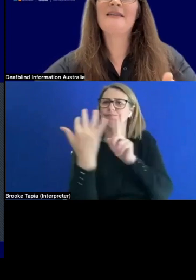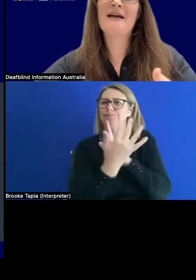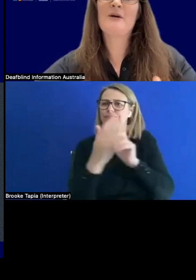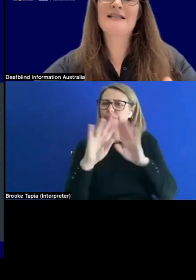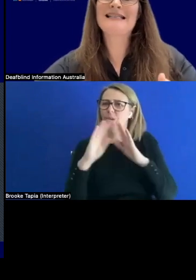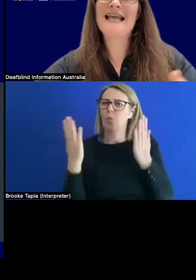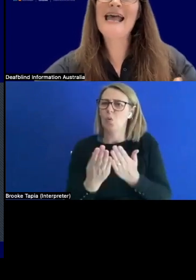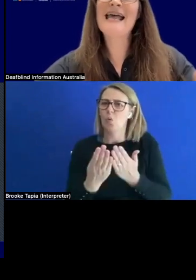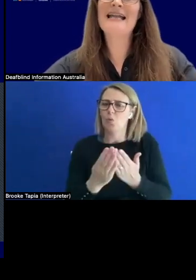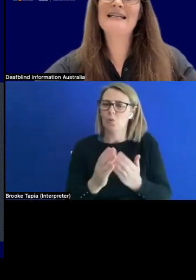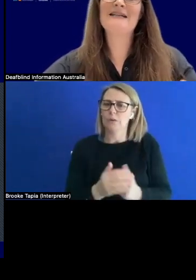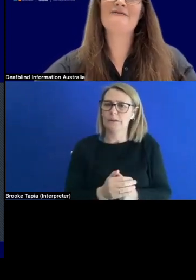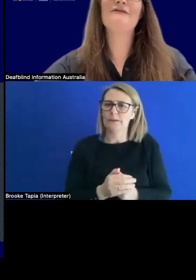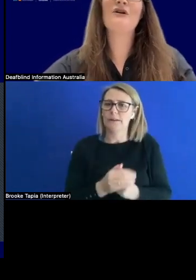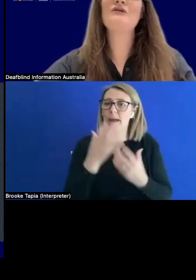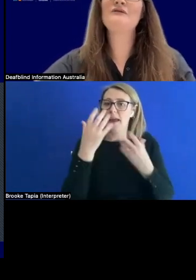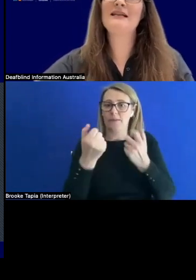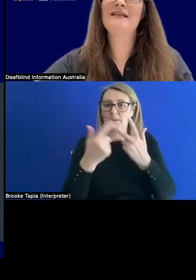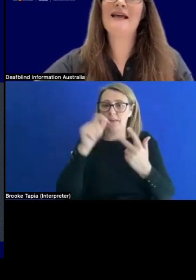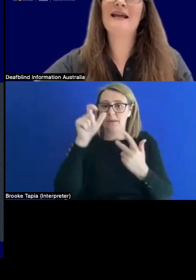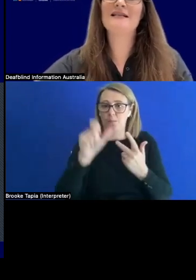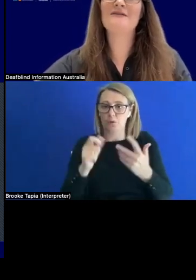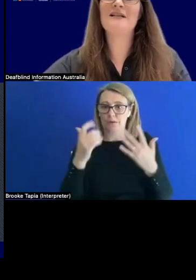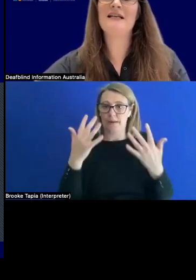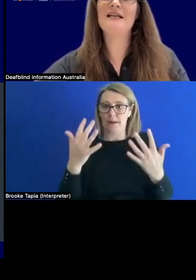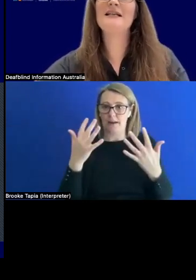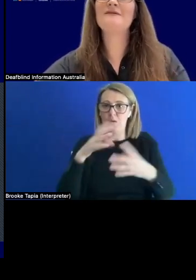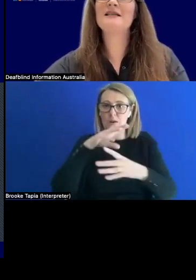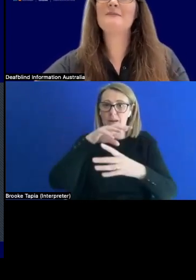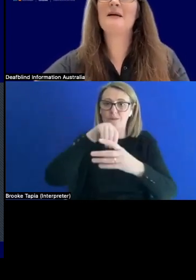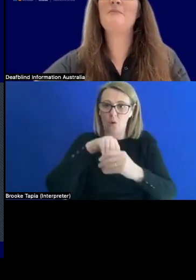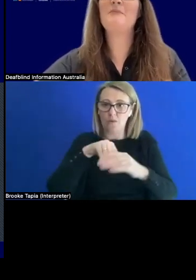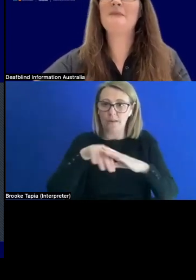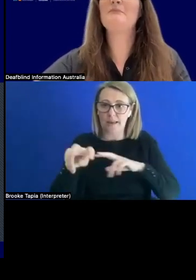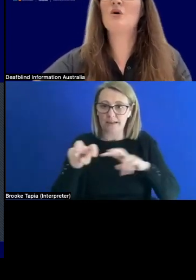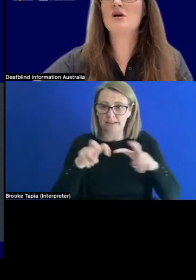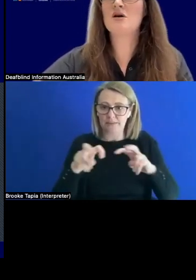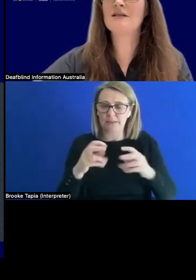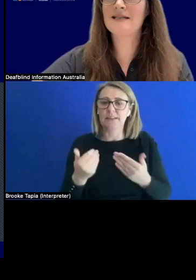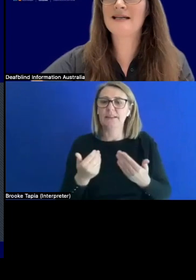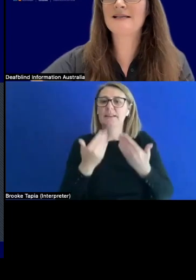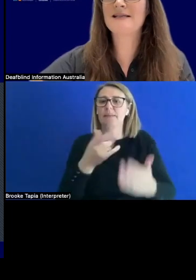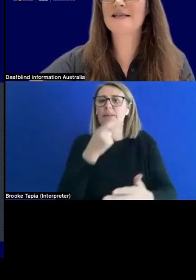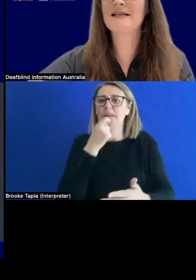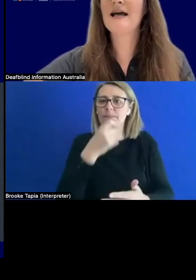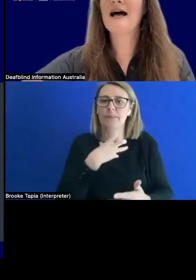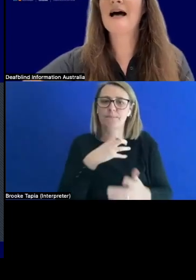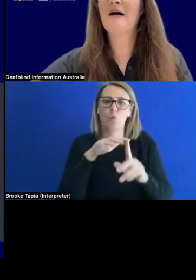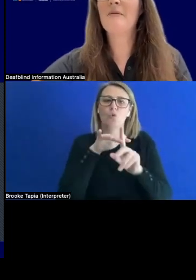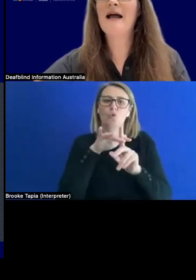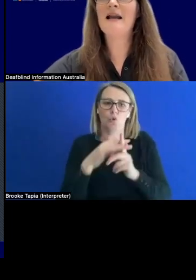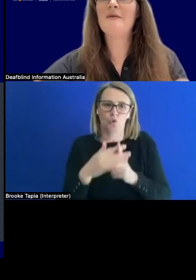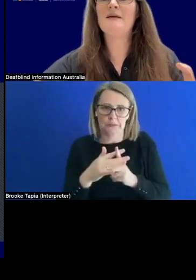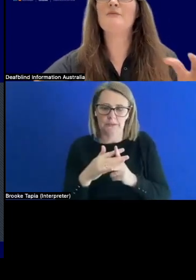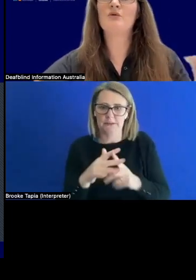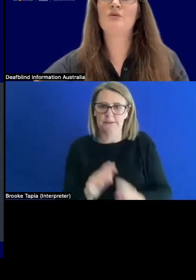other person’s hand involved in that activity gives them a bit more context and a bit more